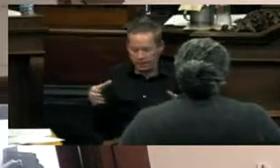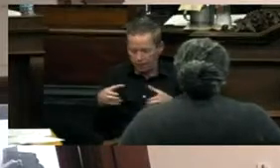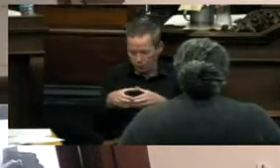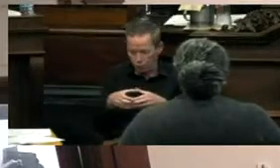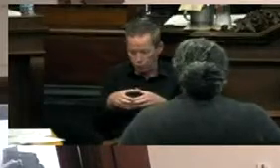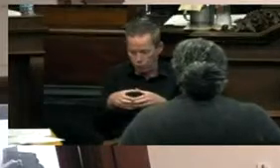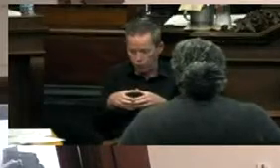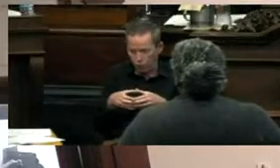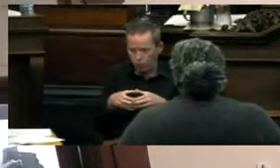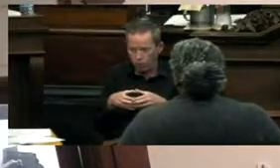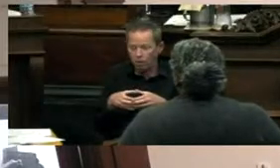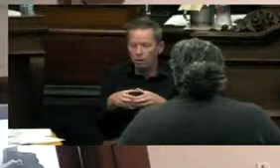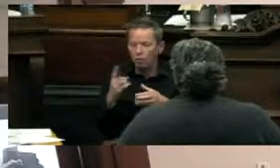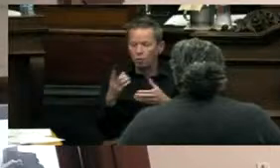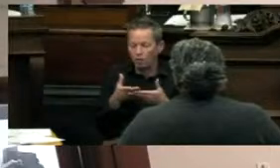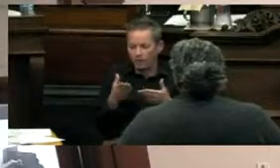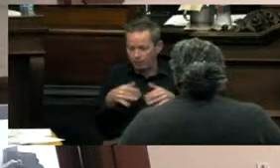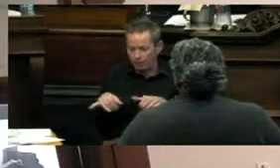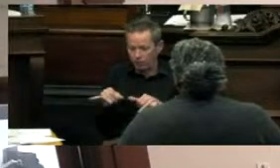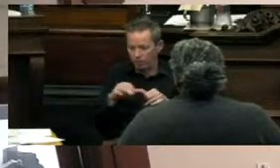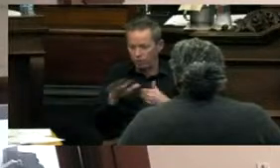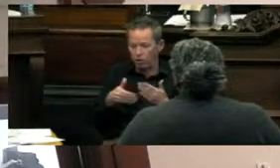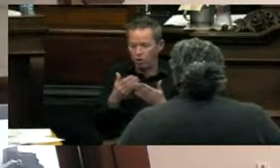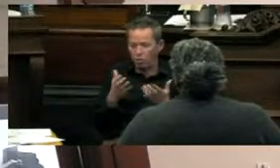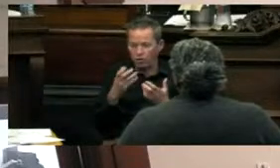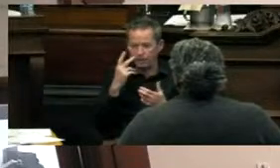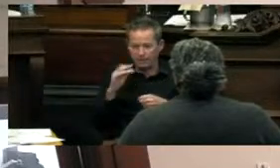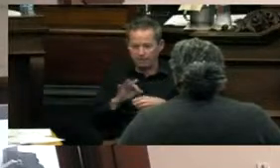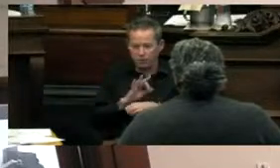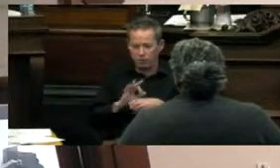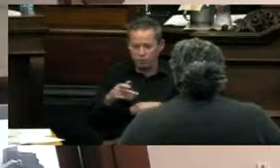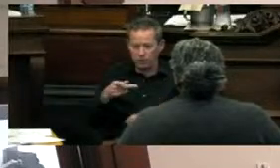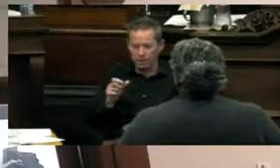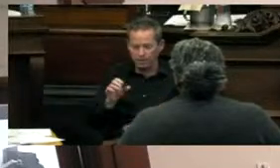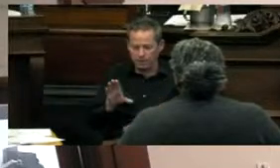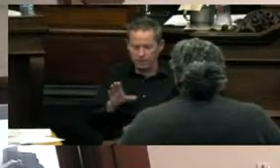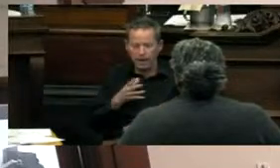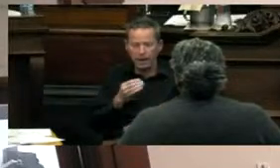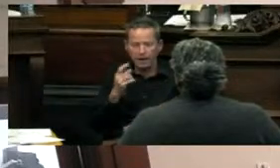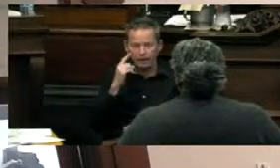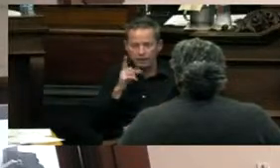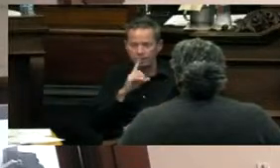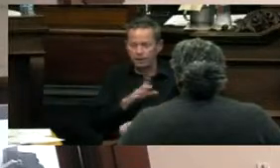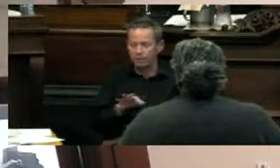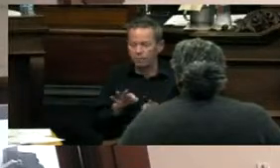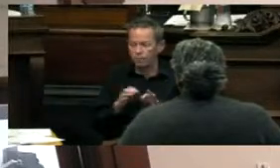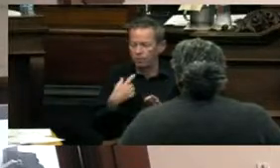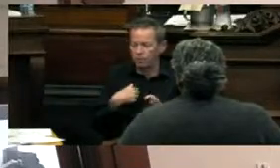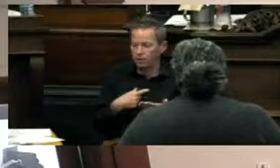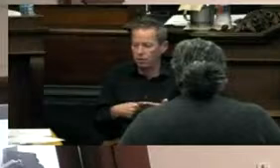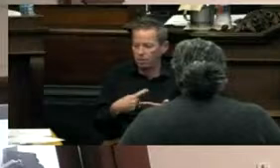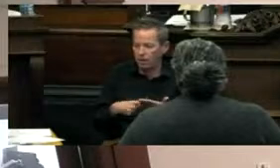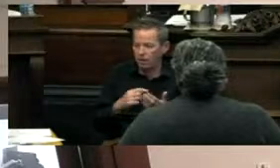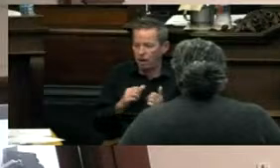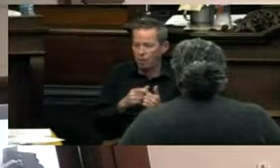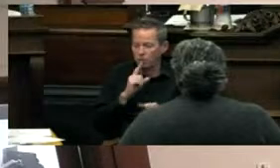on our community and it's happening again. So I think it's so important that we get together. I hear one thing we